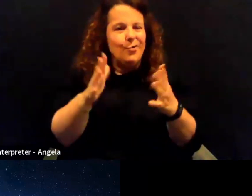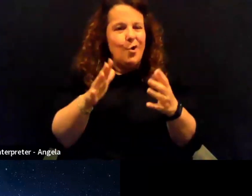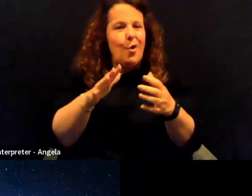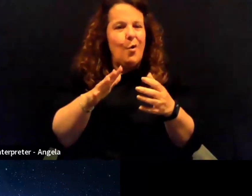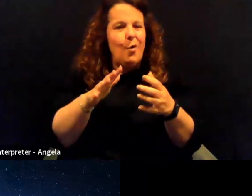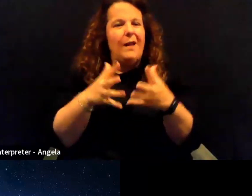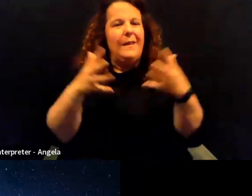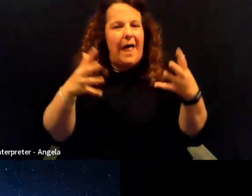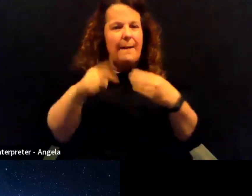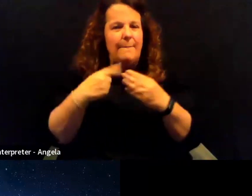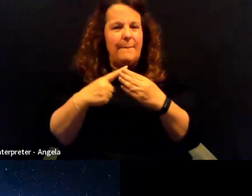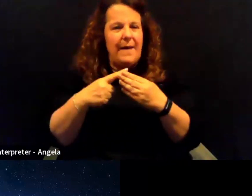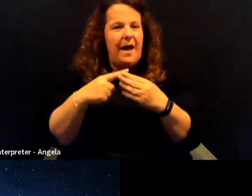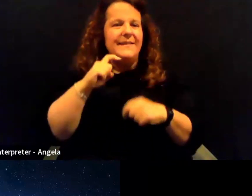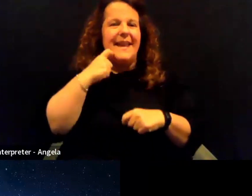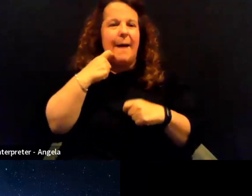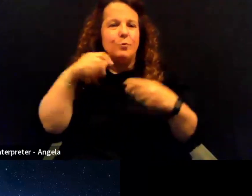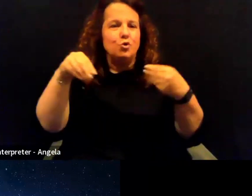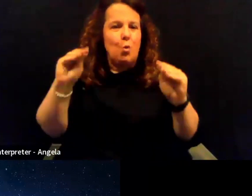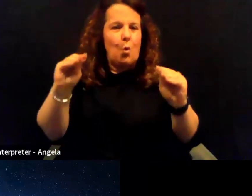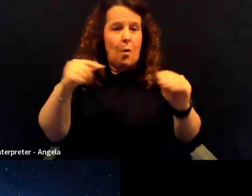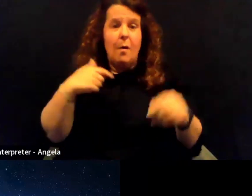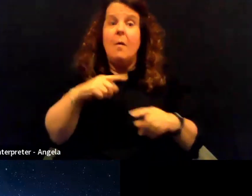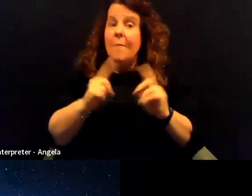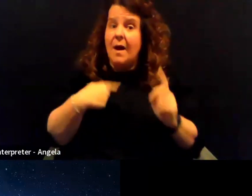I would assume that there might be some office